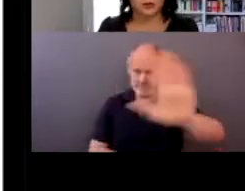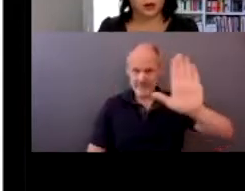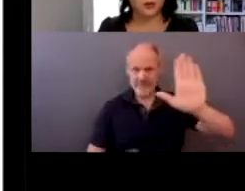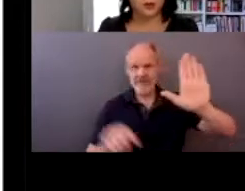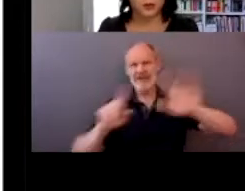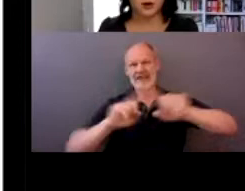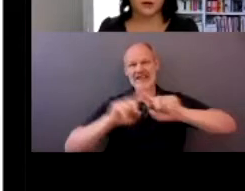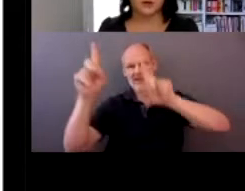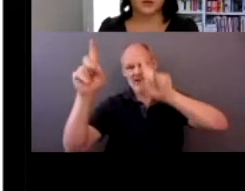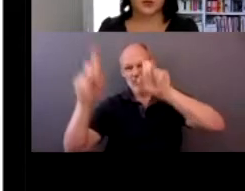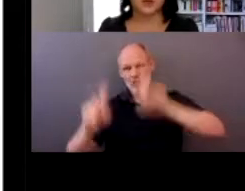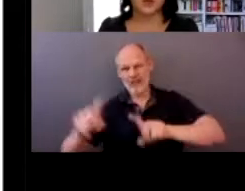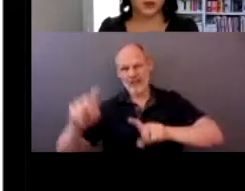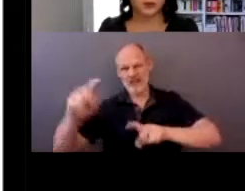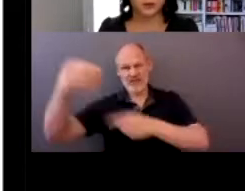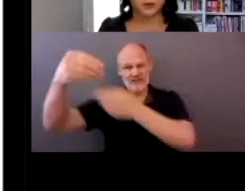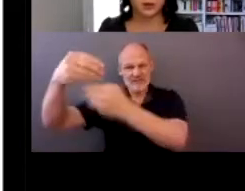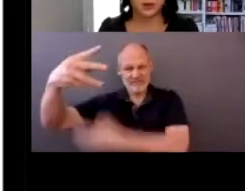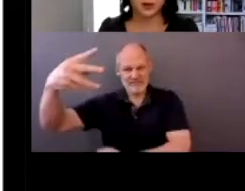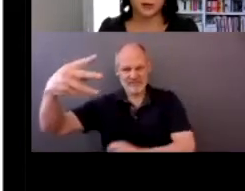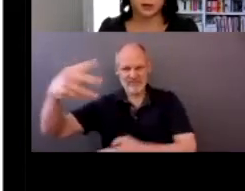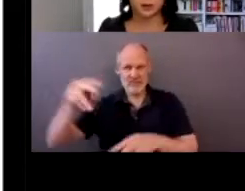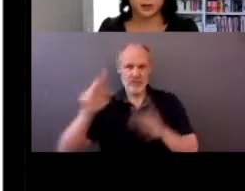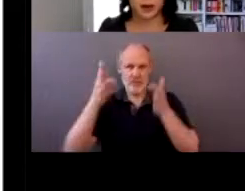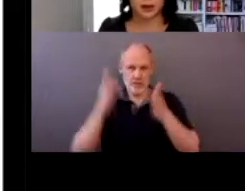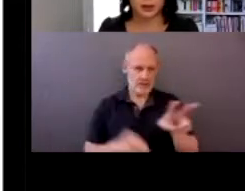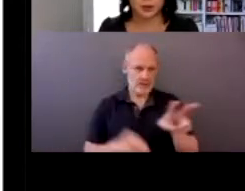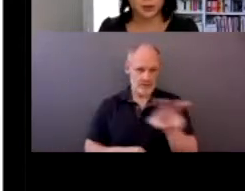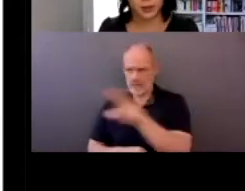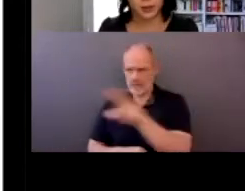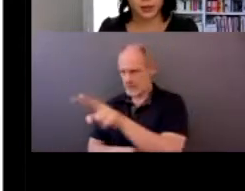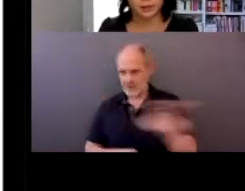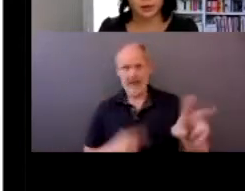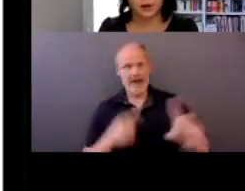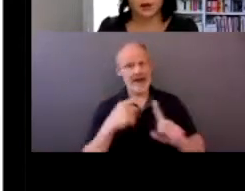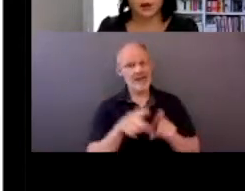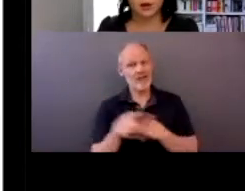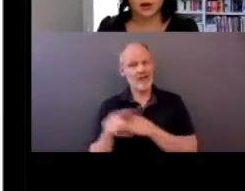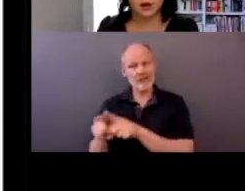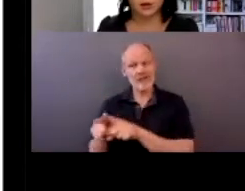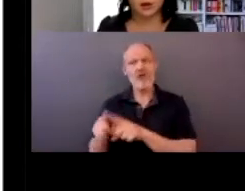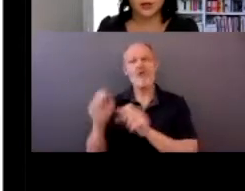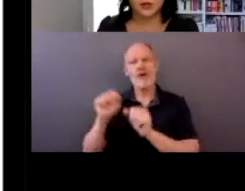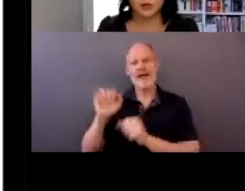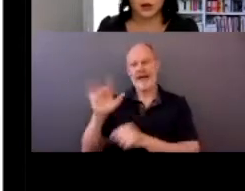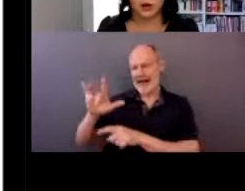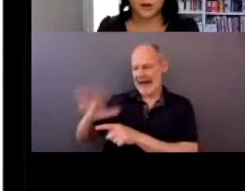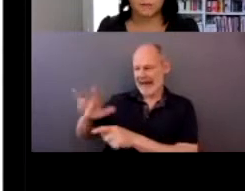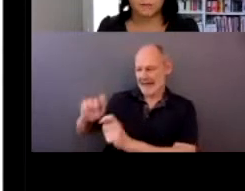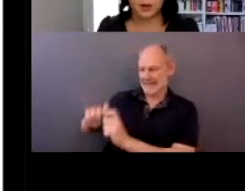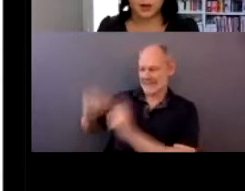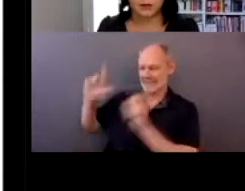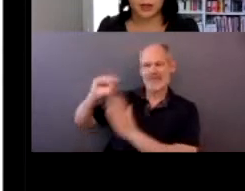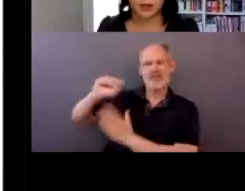post we offer written scripts, so people have multiple access points. We take that